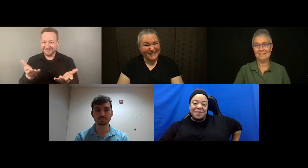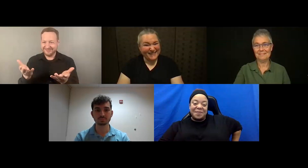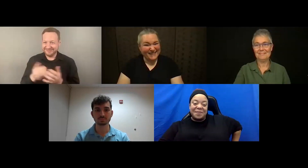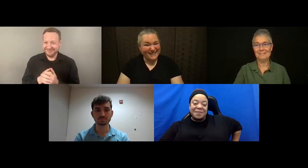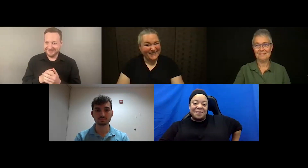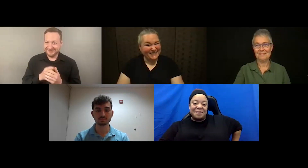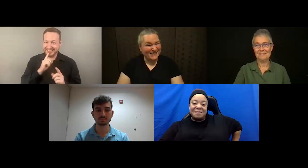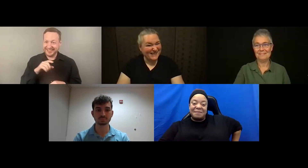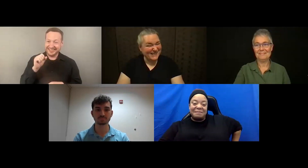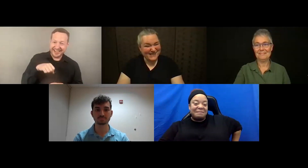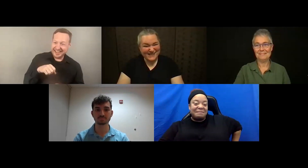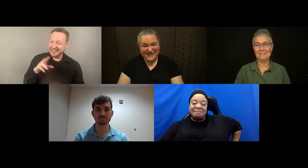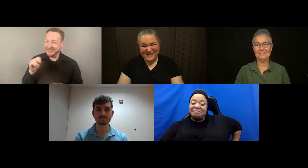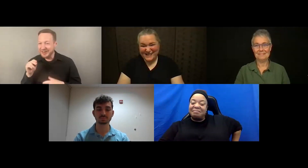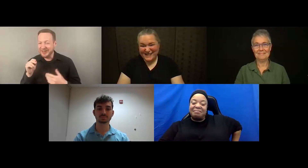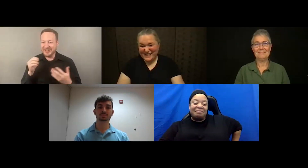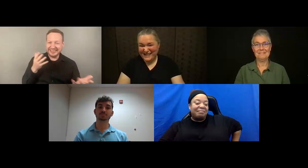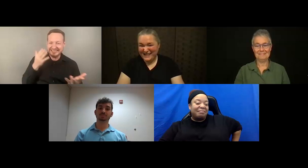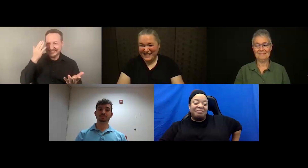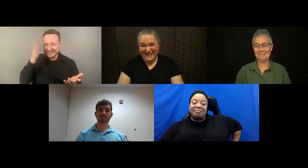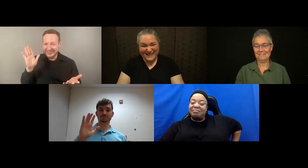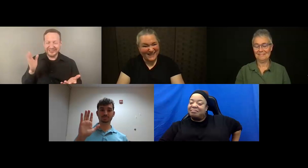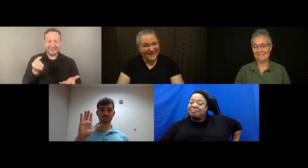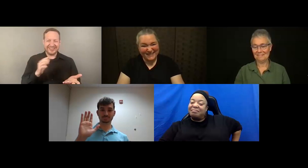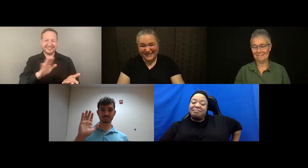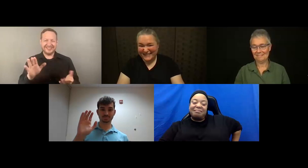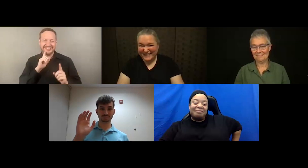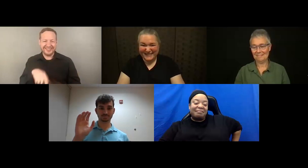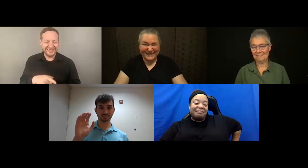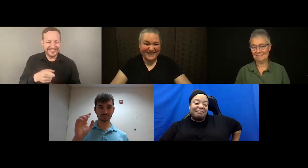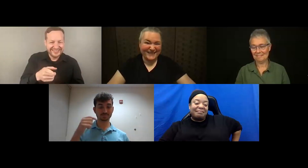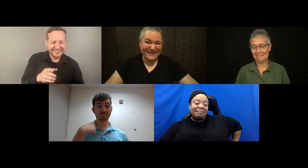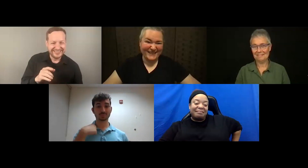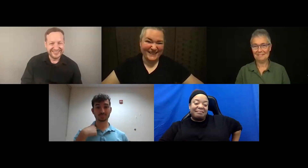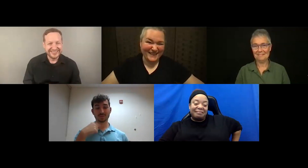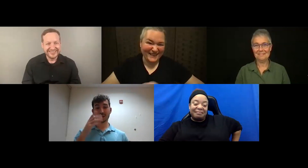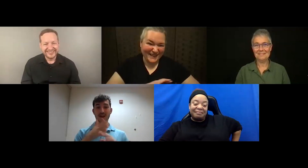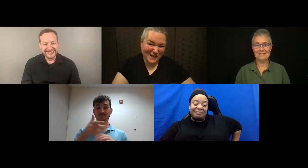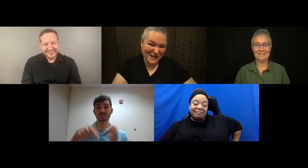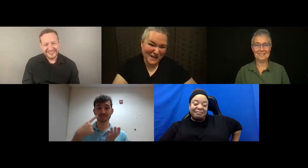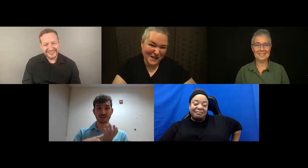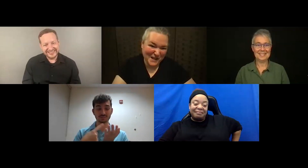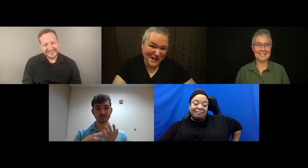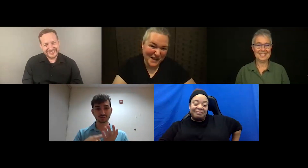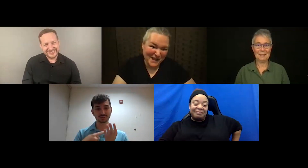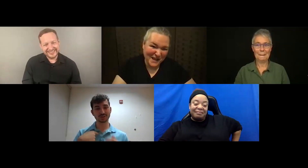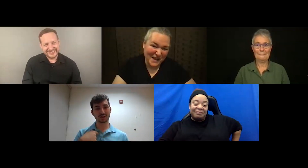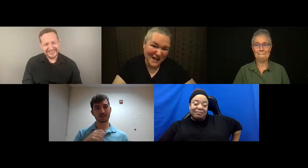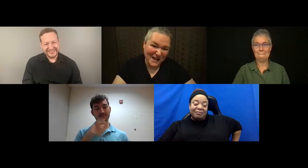you feel about that? Are we ready? "Yes." "No." Maybe we don't know yet?